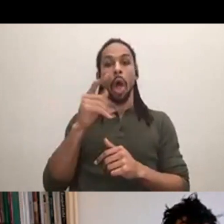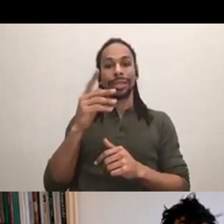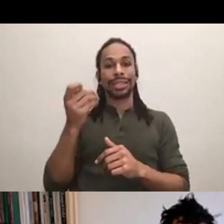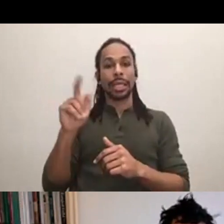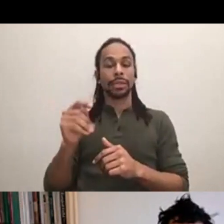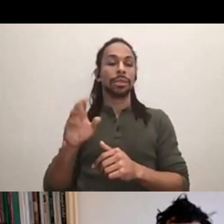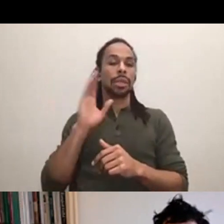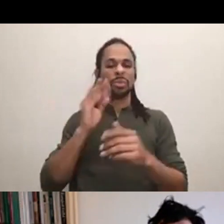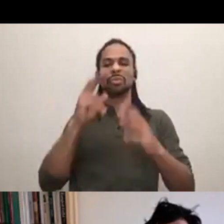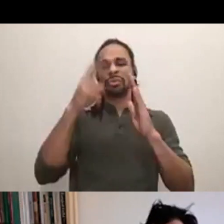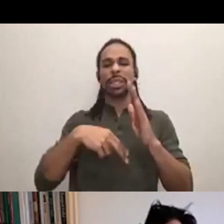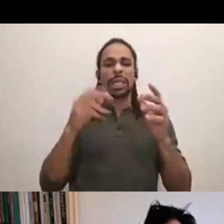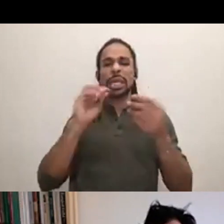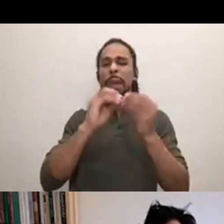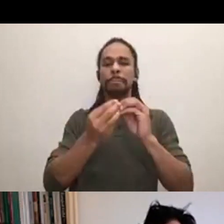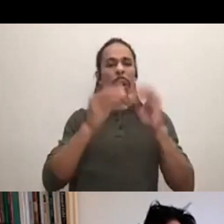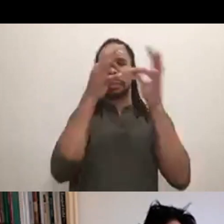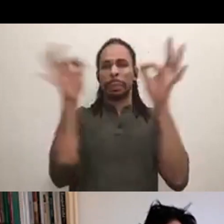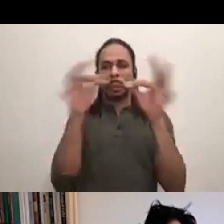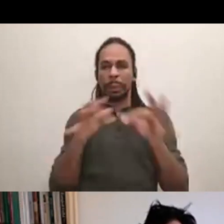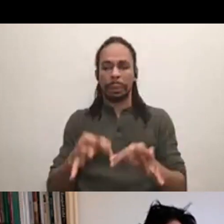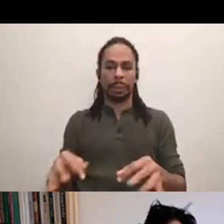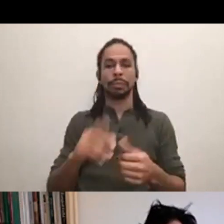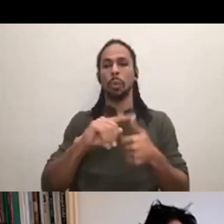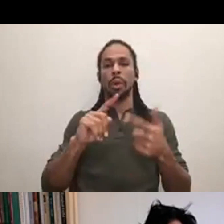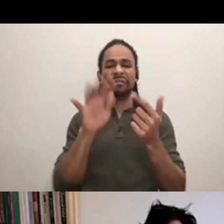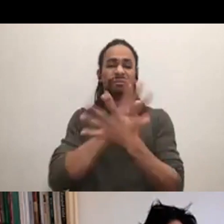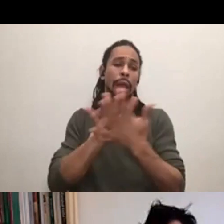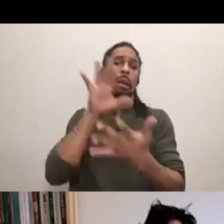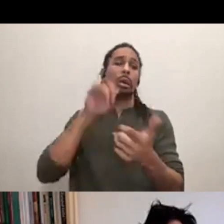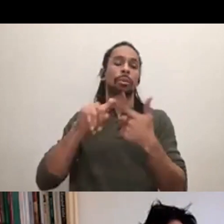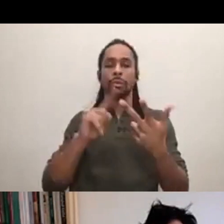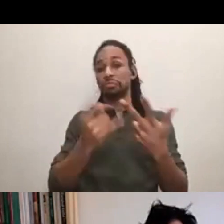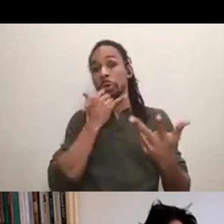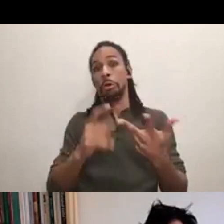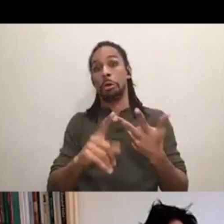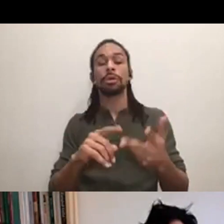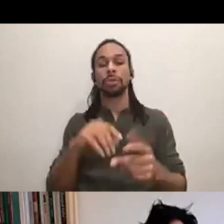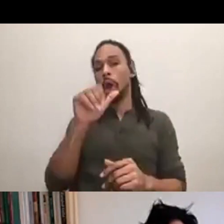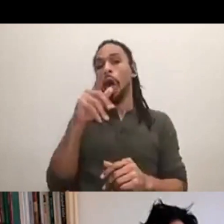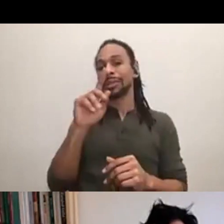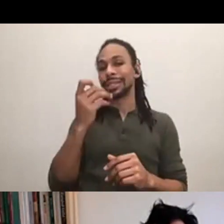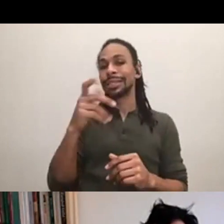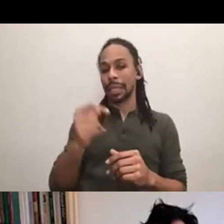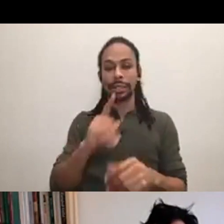or usually something incorrect. So alt-text is a really essential part of accessibility